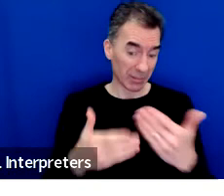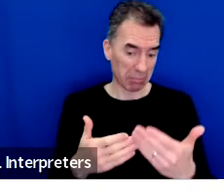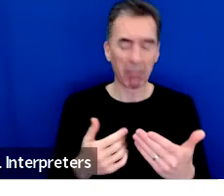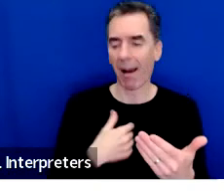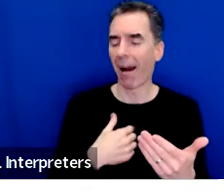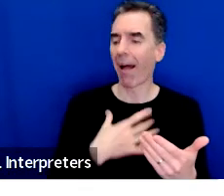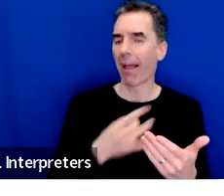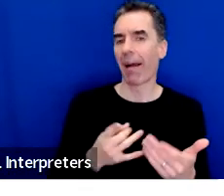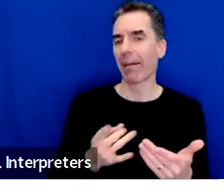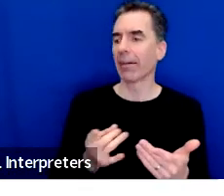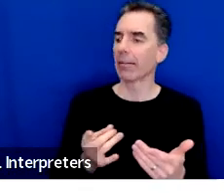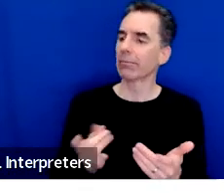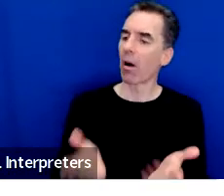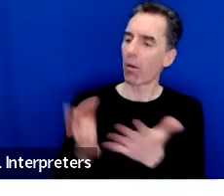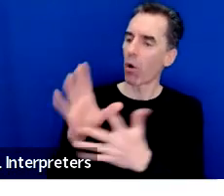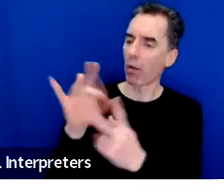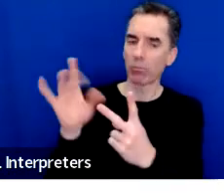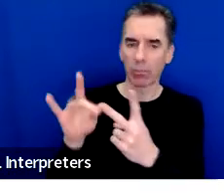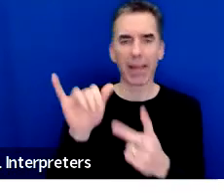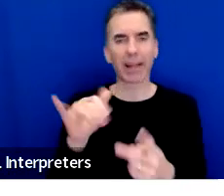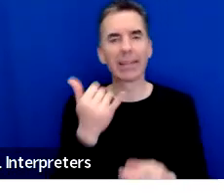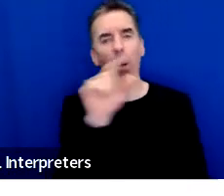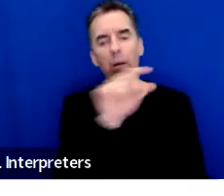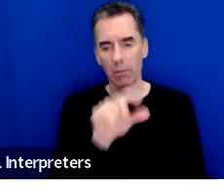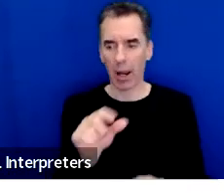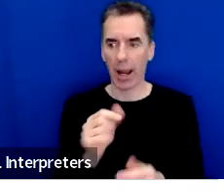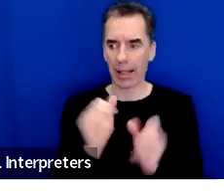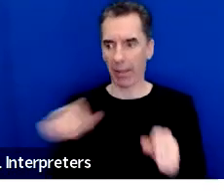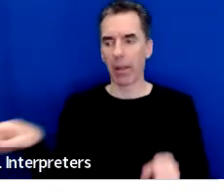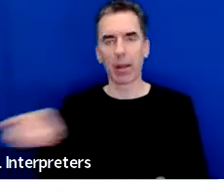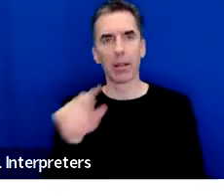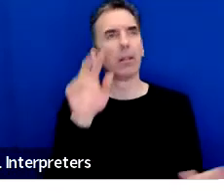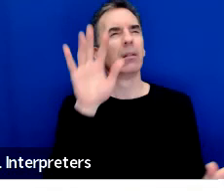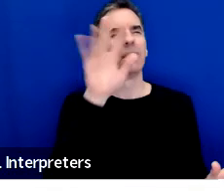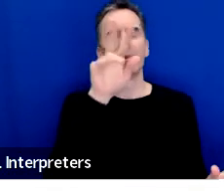So that's why I use the highlighting part. Now, they may or may not do it that way.